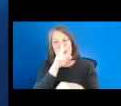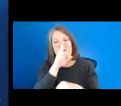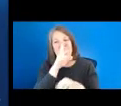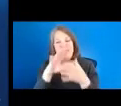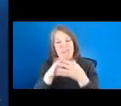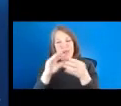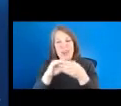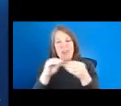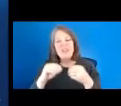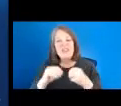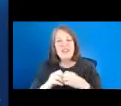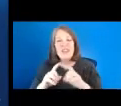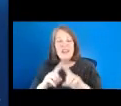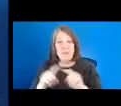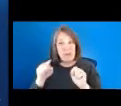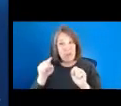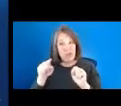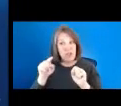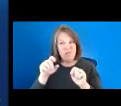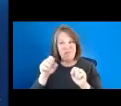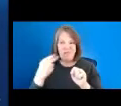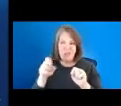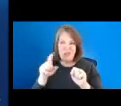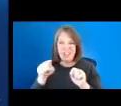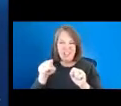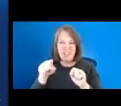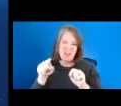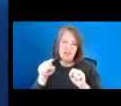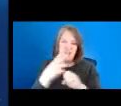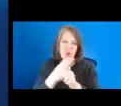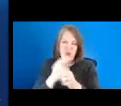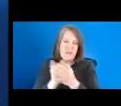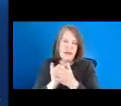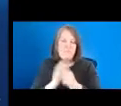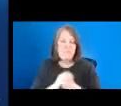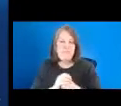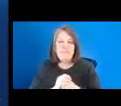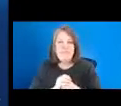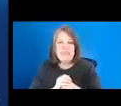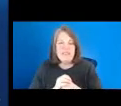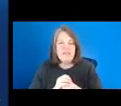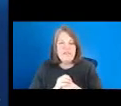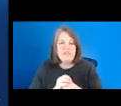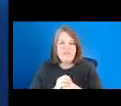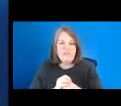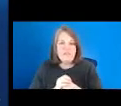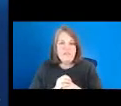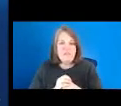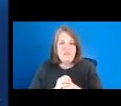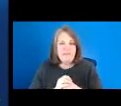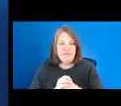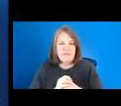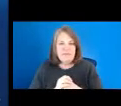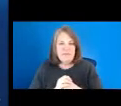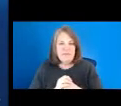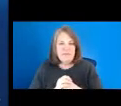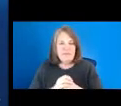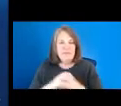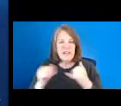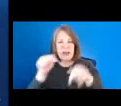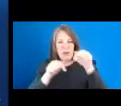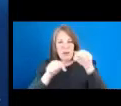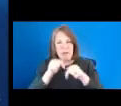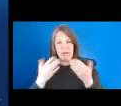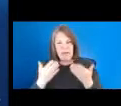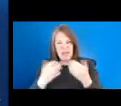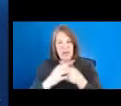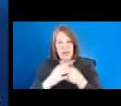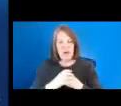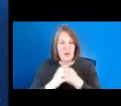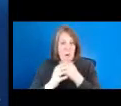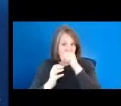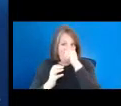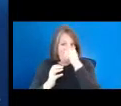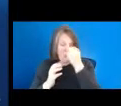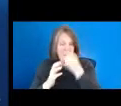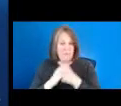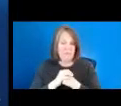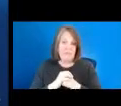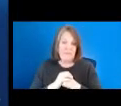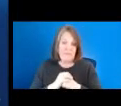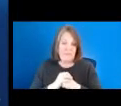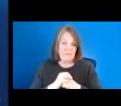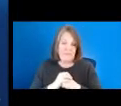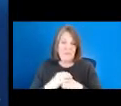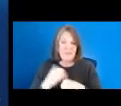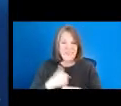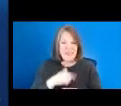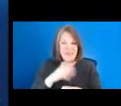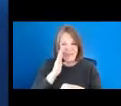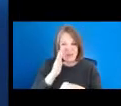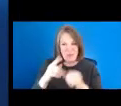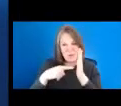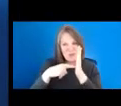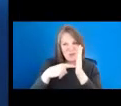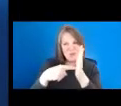she has done it this way. 16:27:43 And going back here will just show